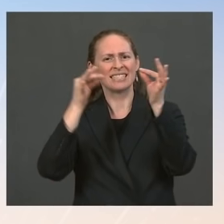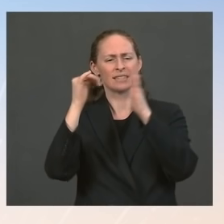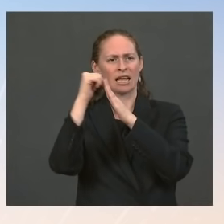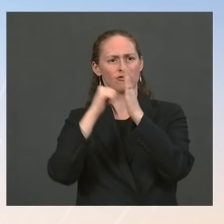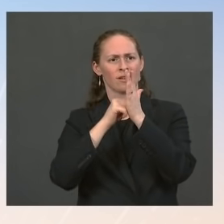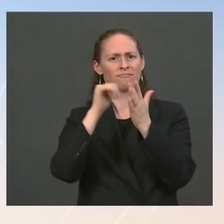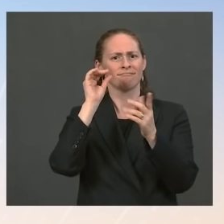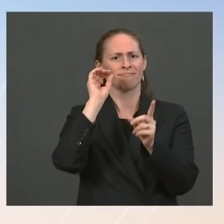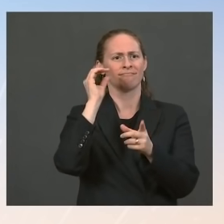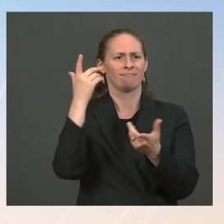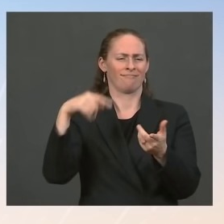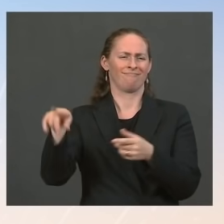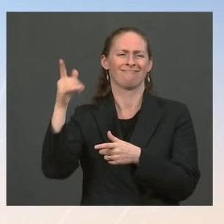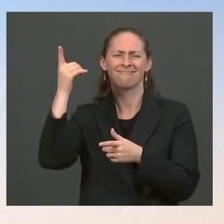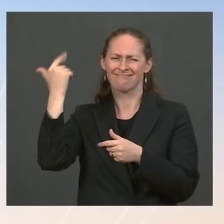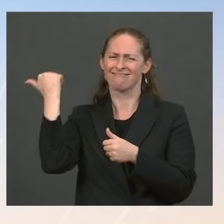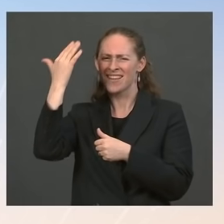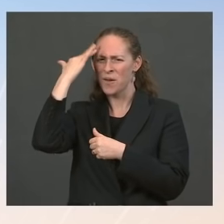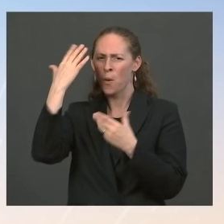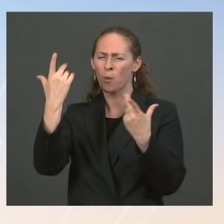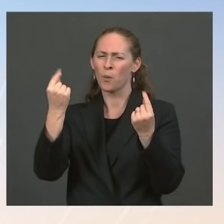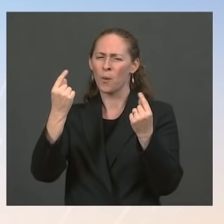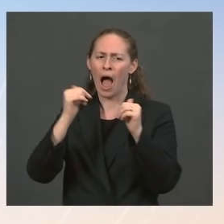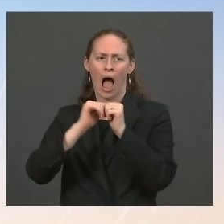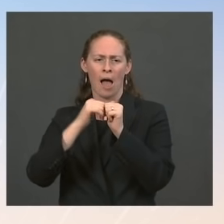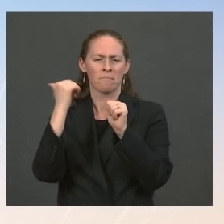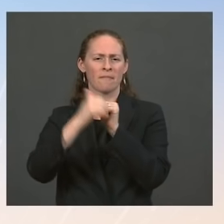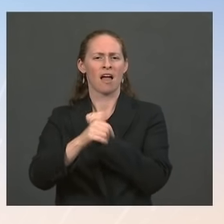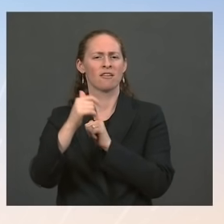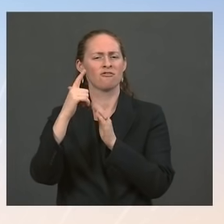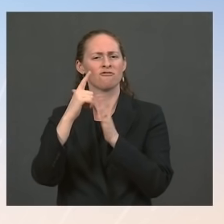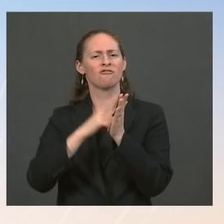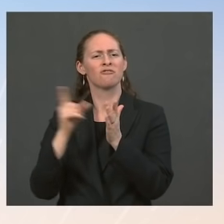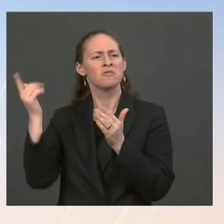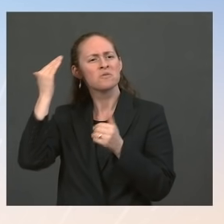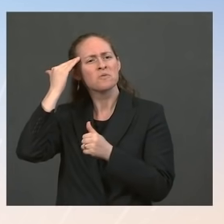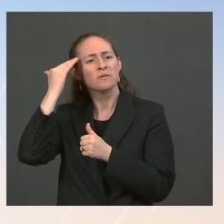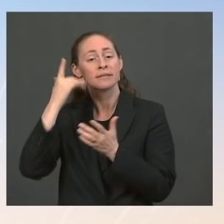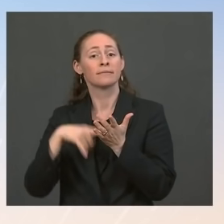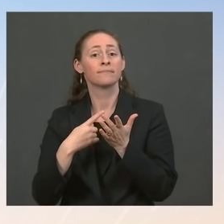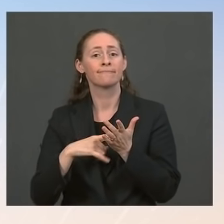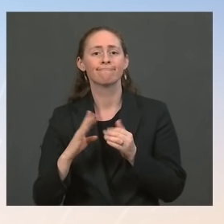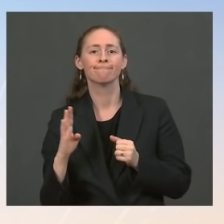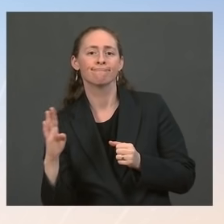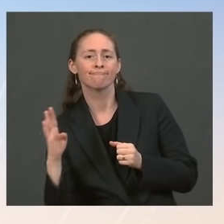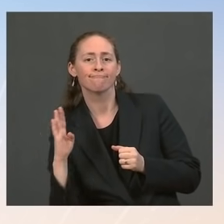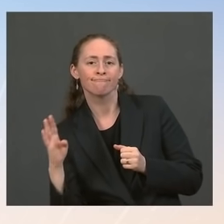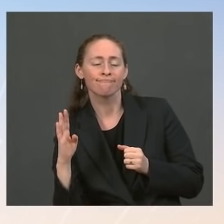how to get legislation passed and through. Sometimes that means private conversations. Sometimes it means private meetings.